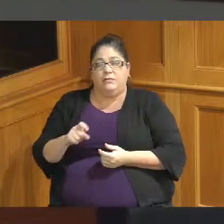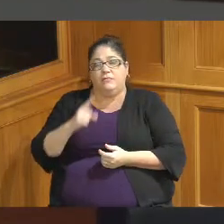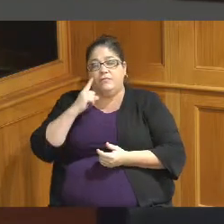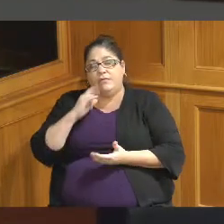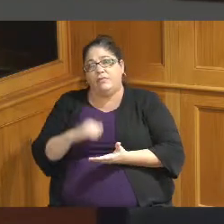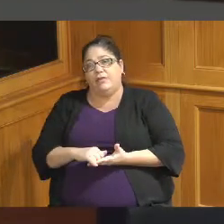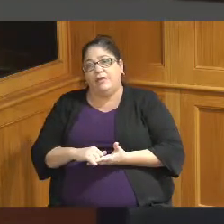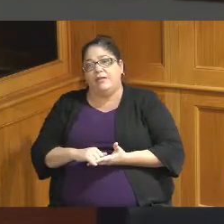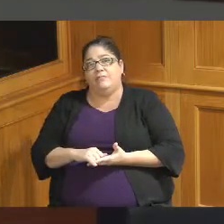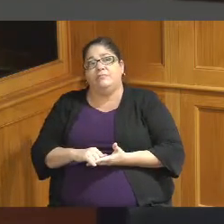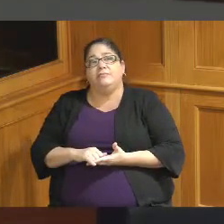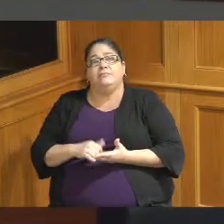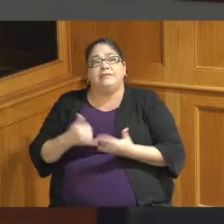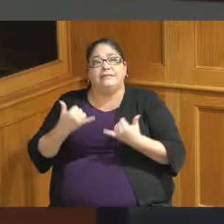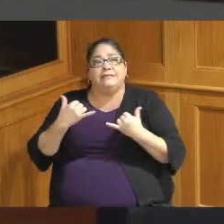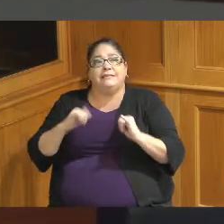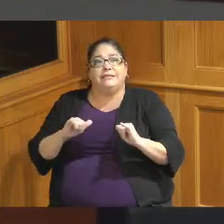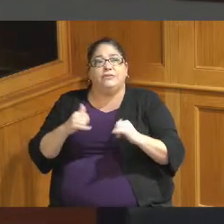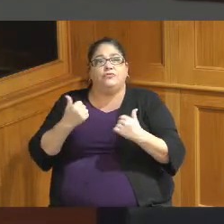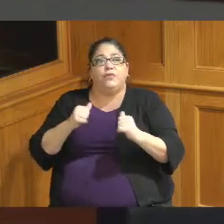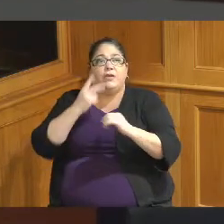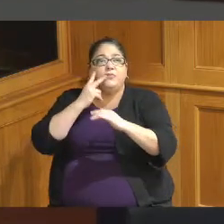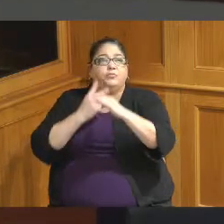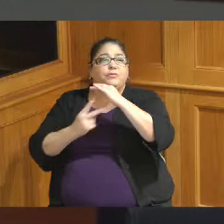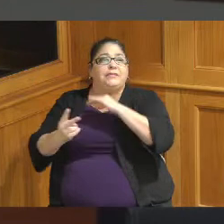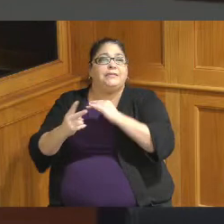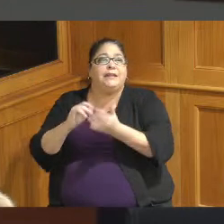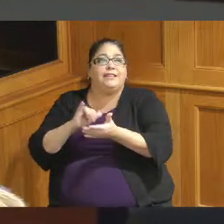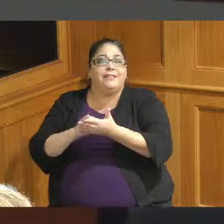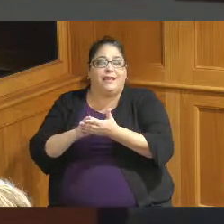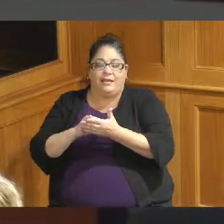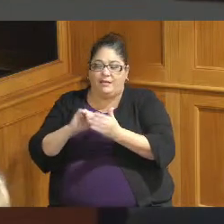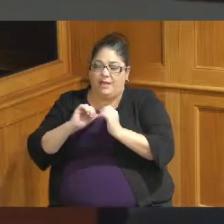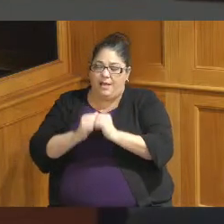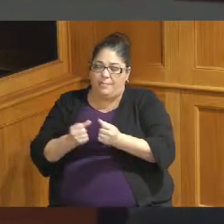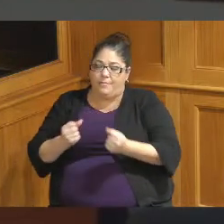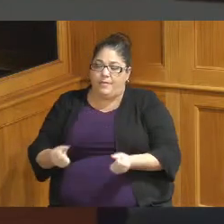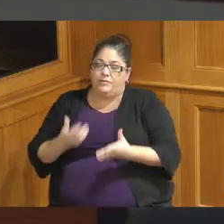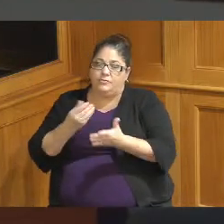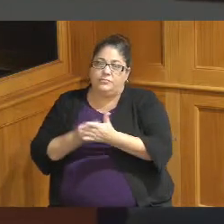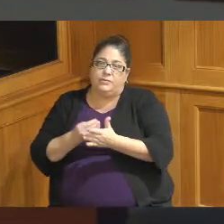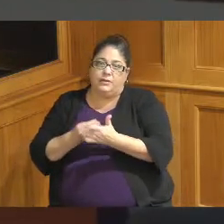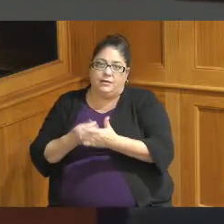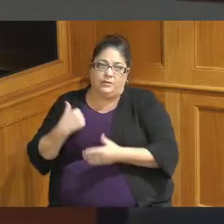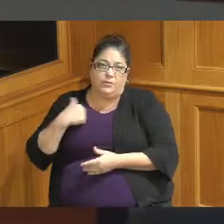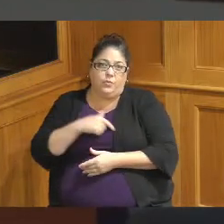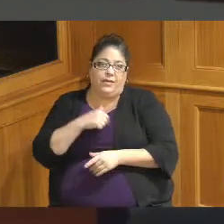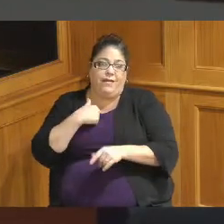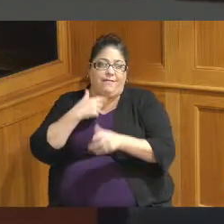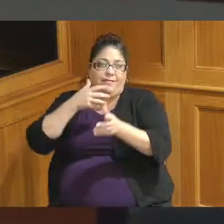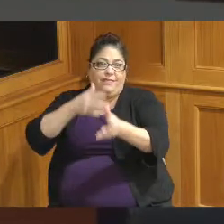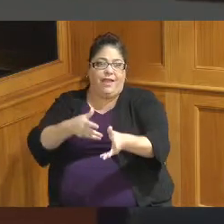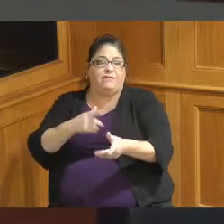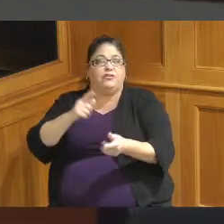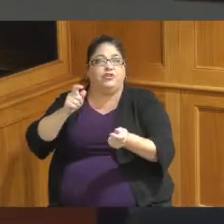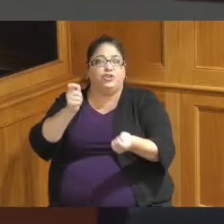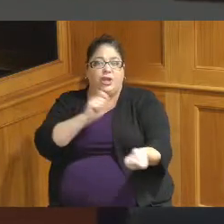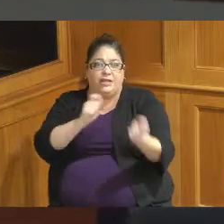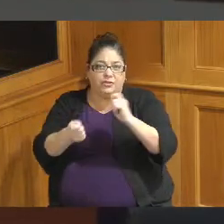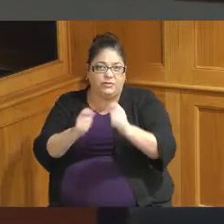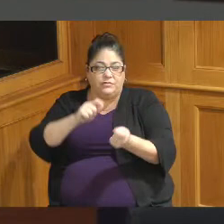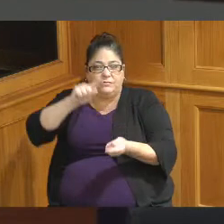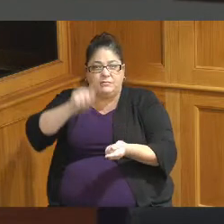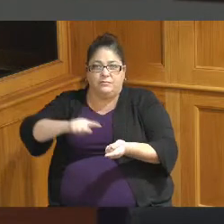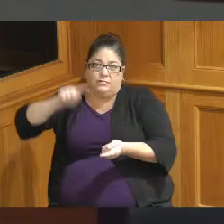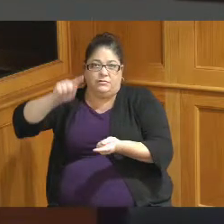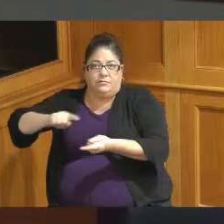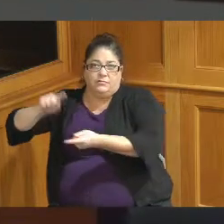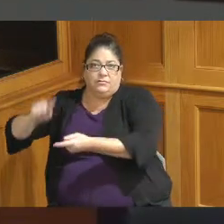which goes into trying to predict how much money we have left and so we are it's so it's a bit of